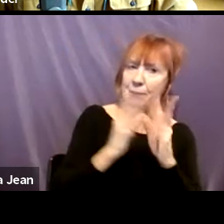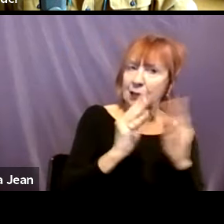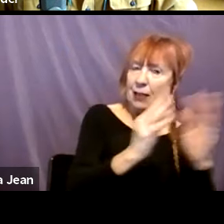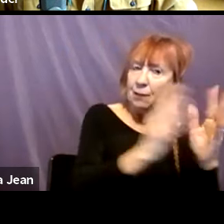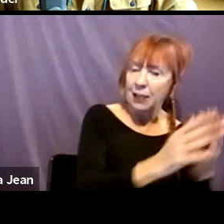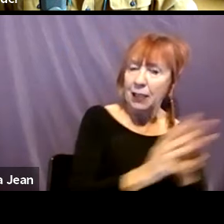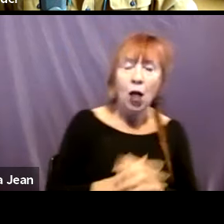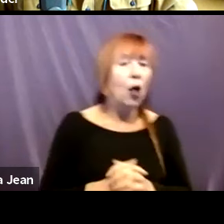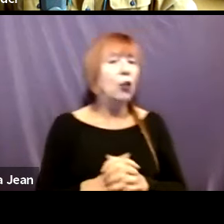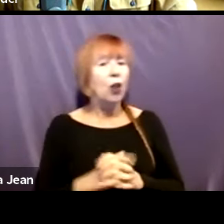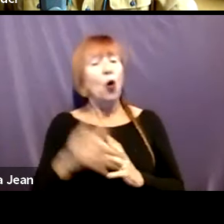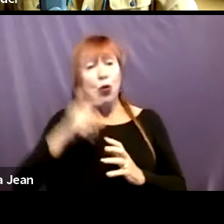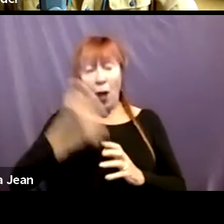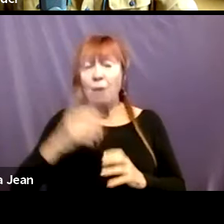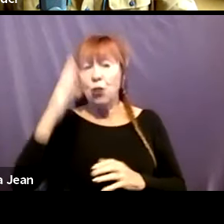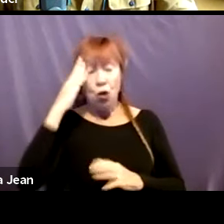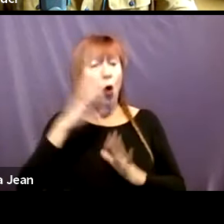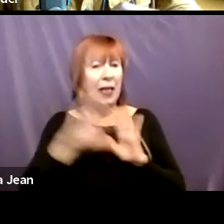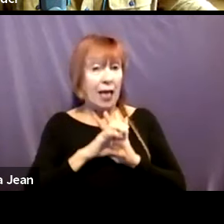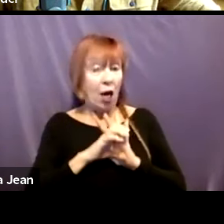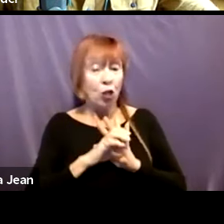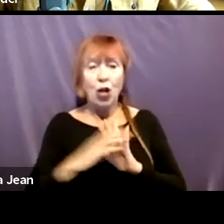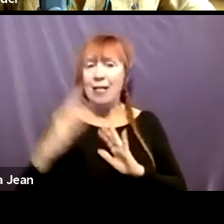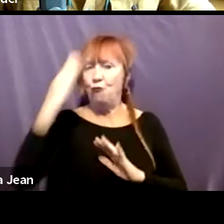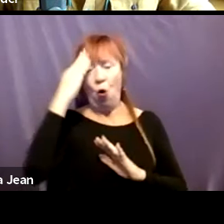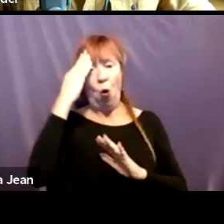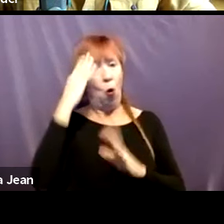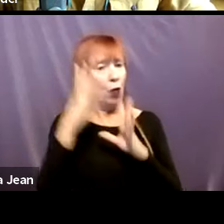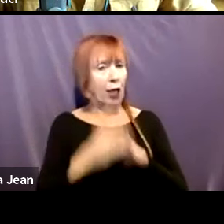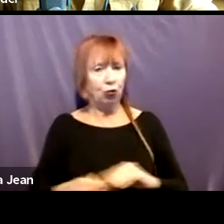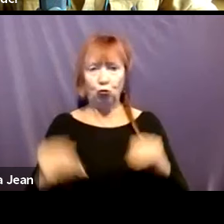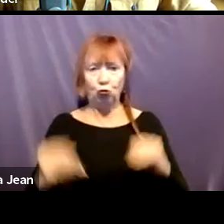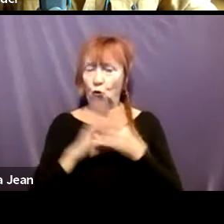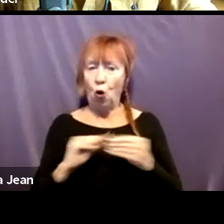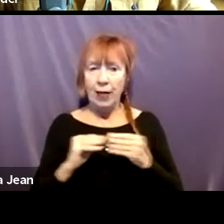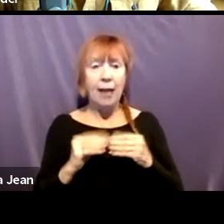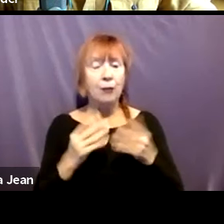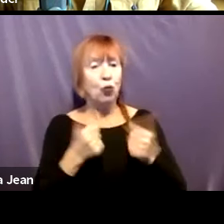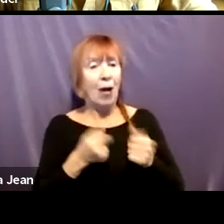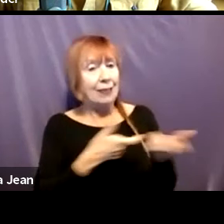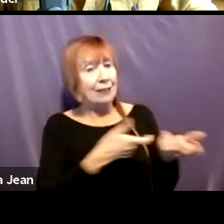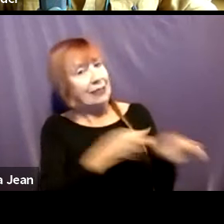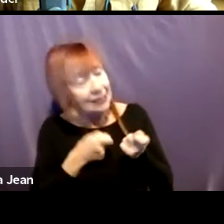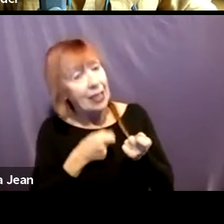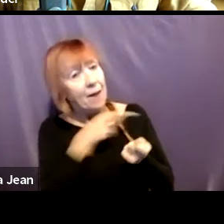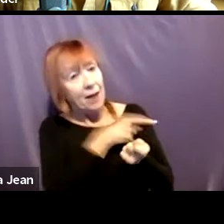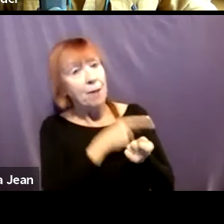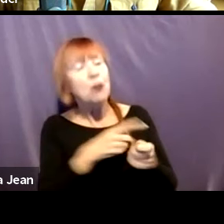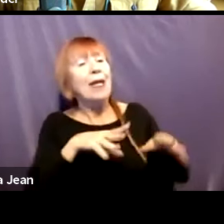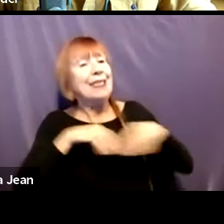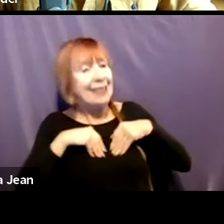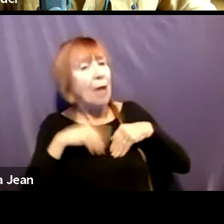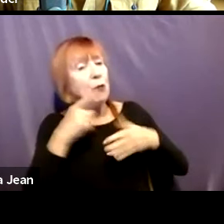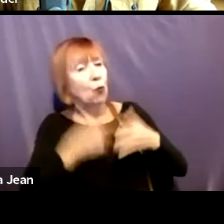know your characters. Most importantly, it's knowing your story, and trying to get them on board to buy in to what you're selling, to buy into that story,